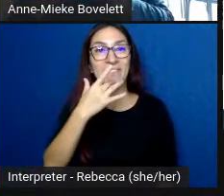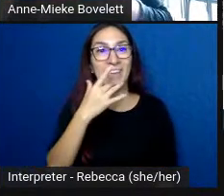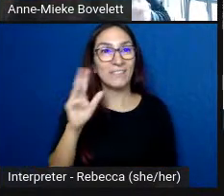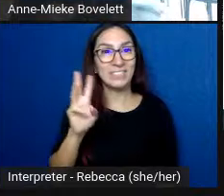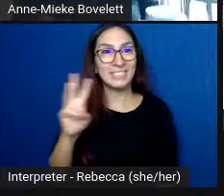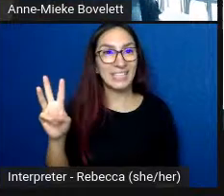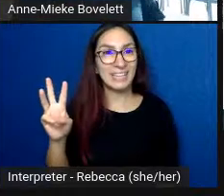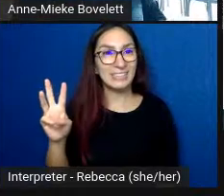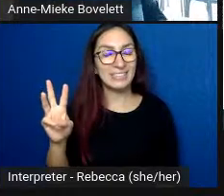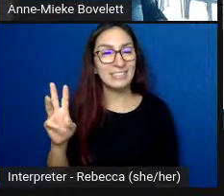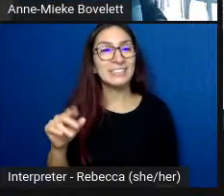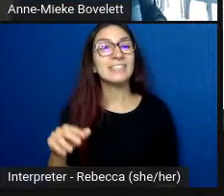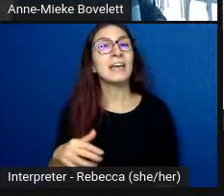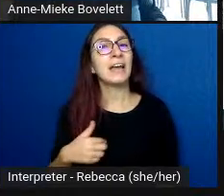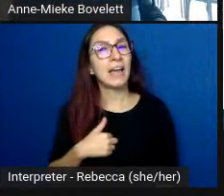So I think that now it would be really